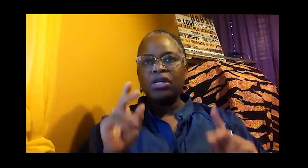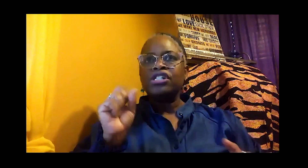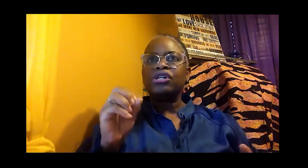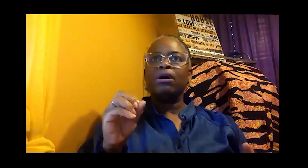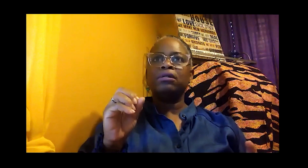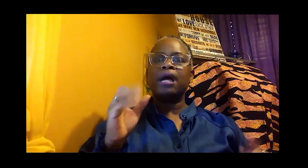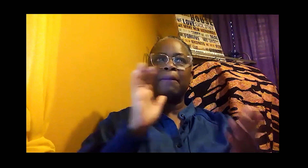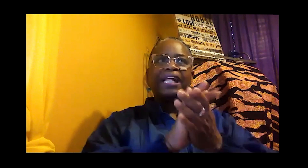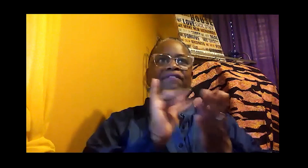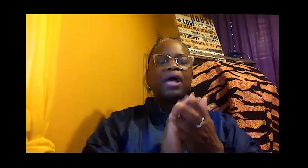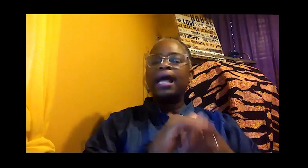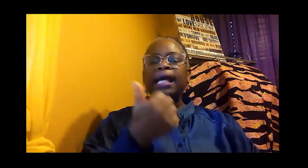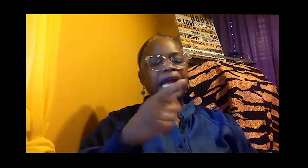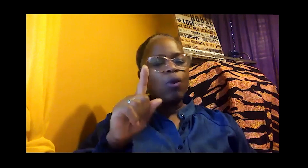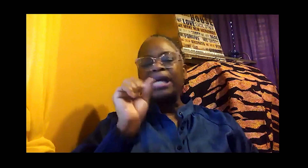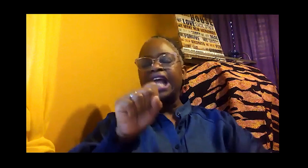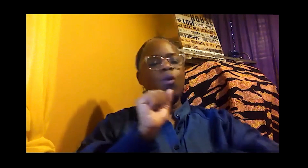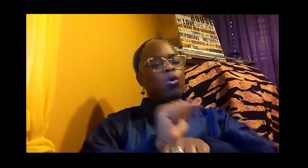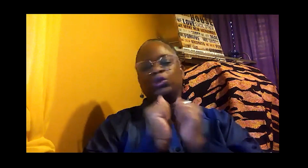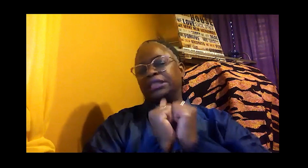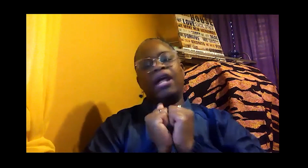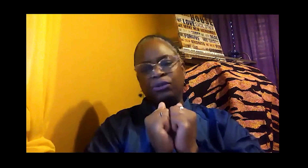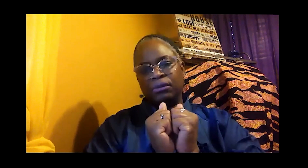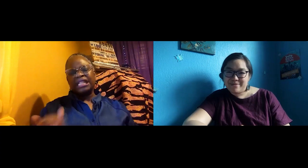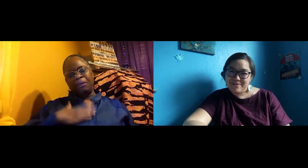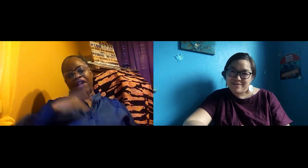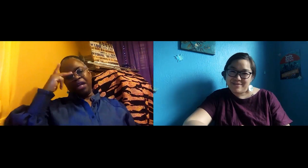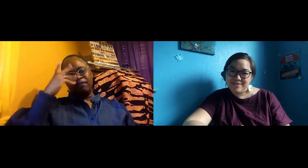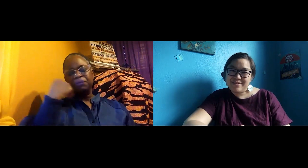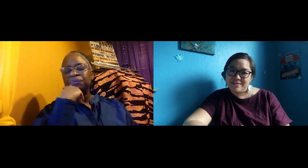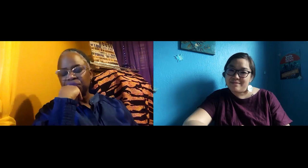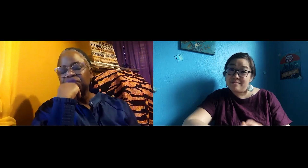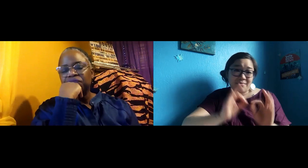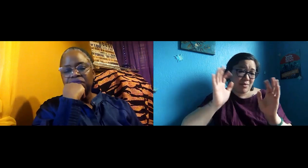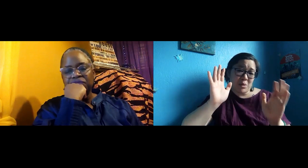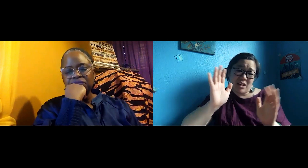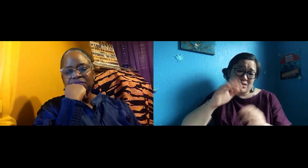human beings. I respectively believe that anyone can work collaboratively together,